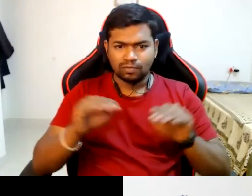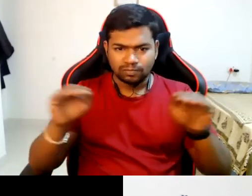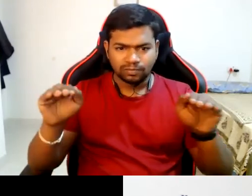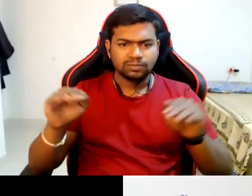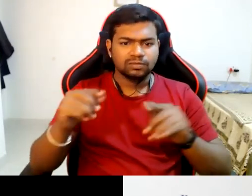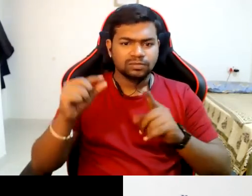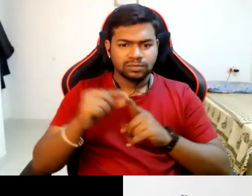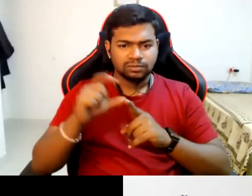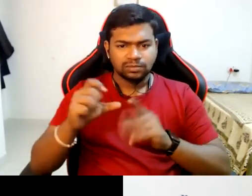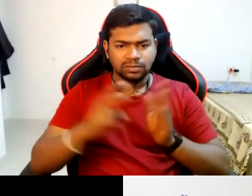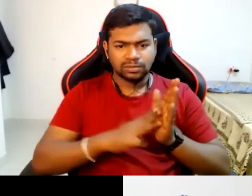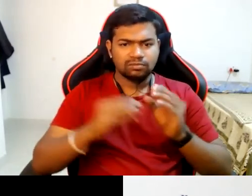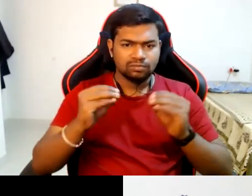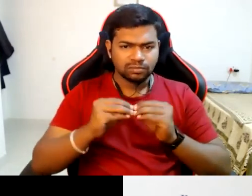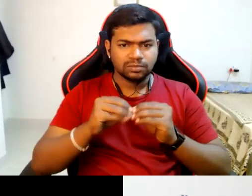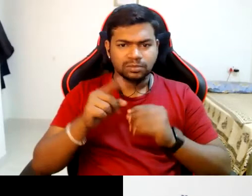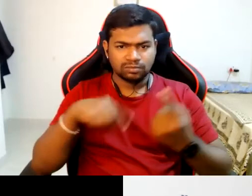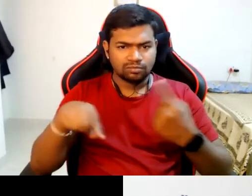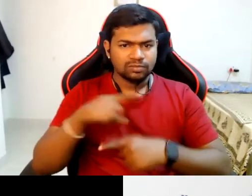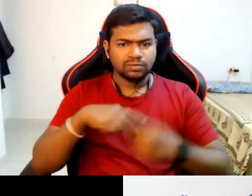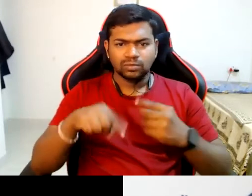in the school